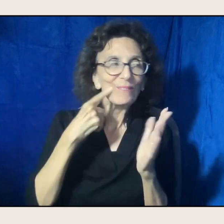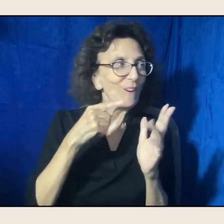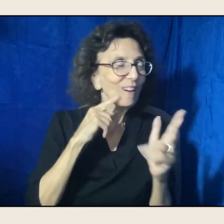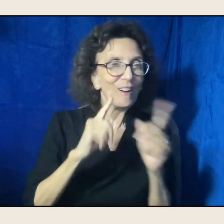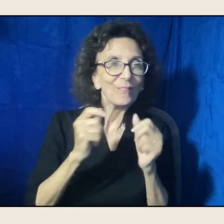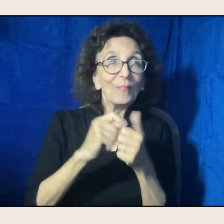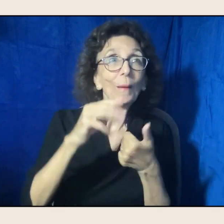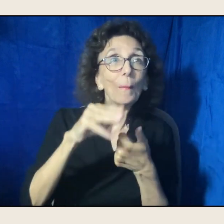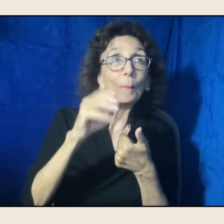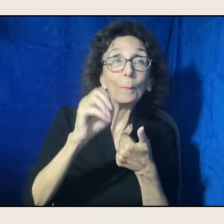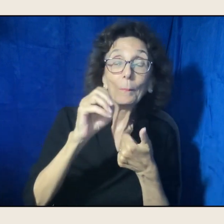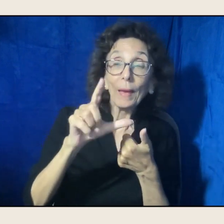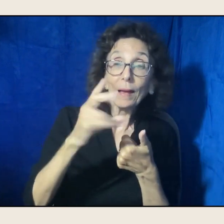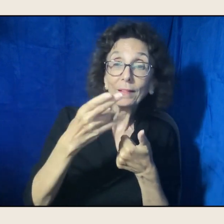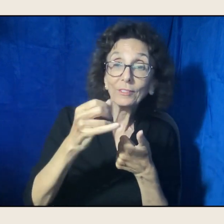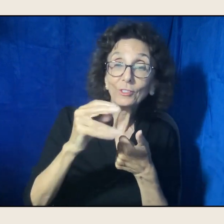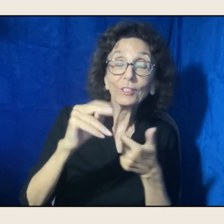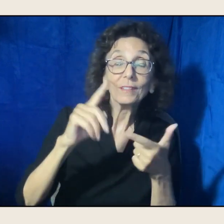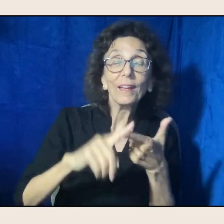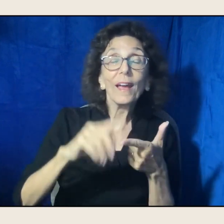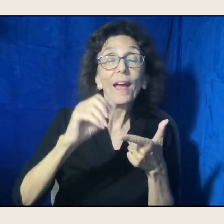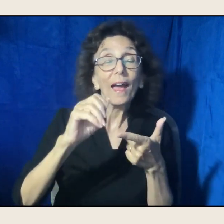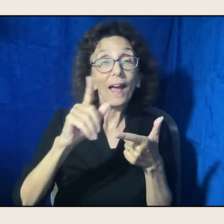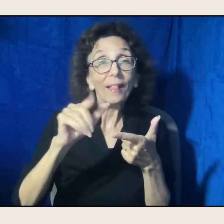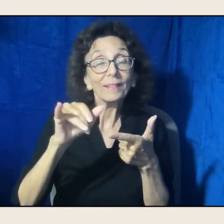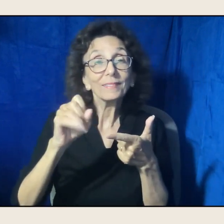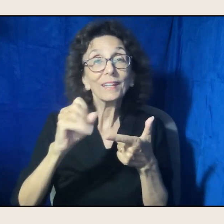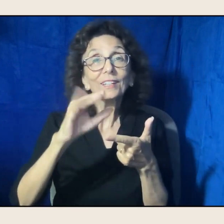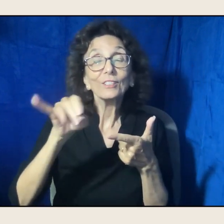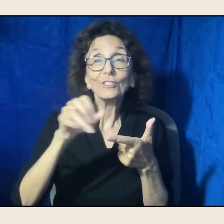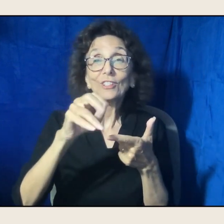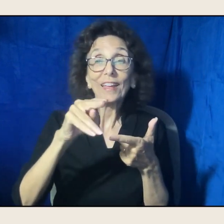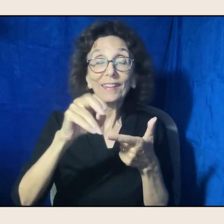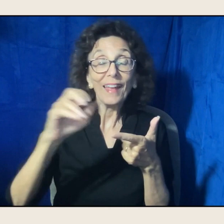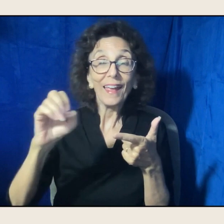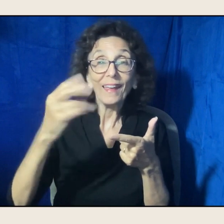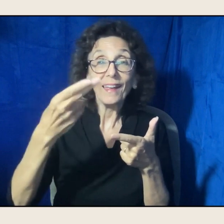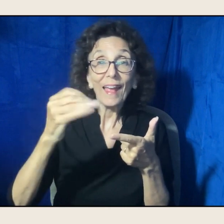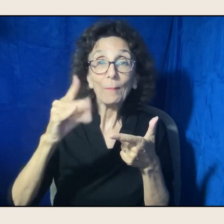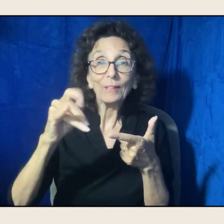Allison Janae Hamilton, and Emily Raboteau. Mel Chin is a conceptual artist